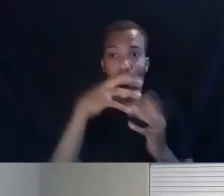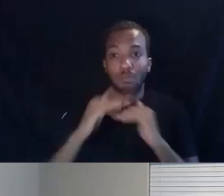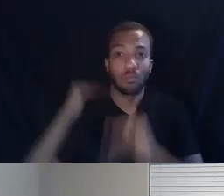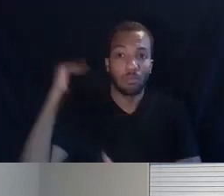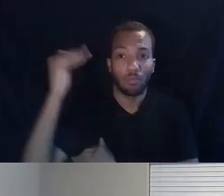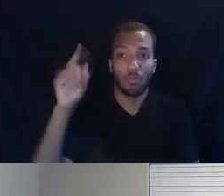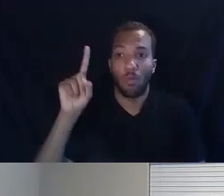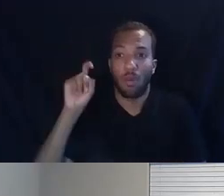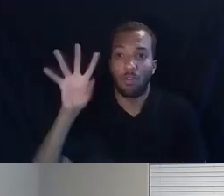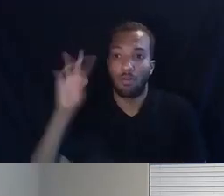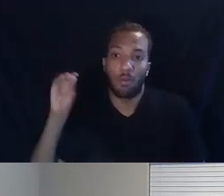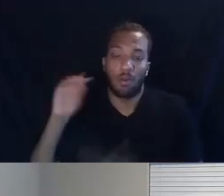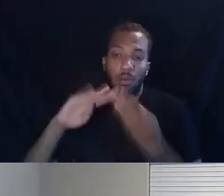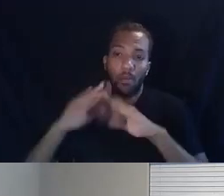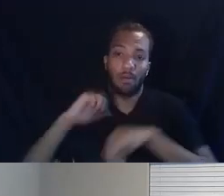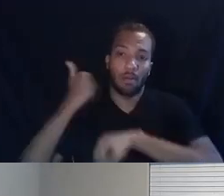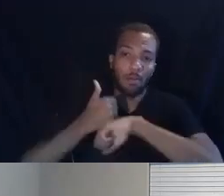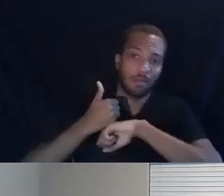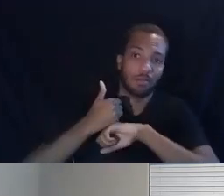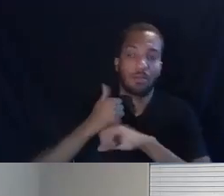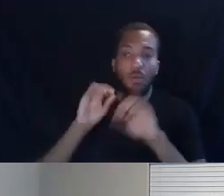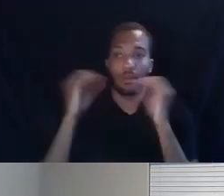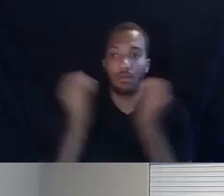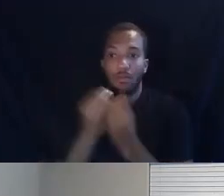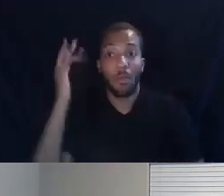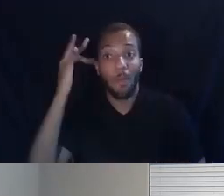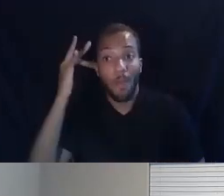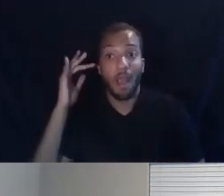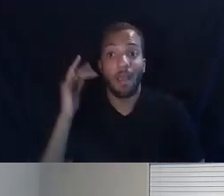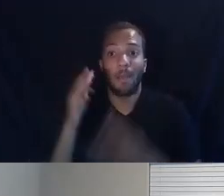to do those work and it's public healths came together